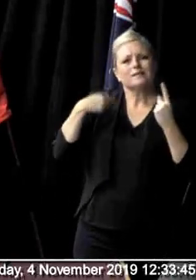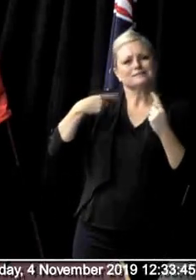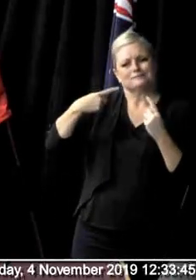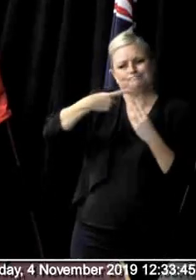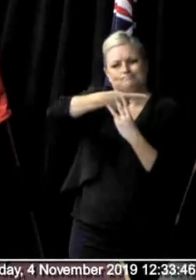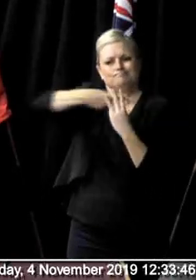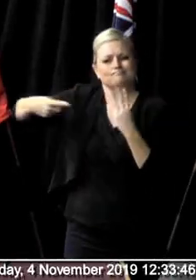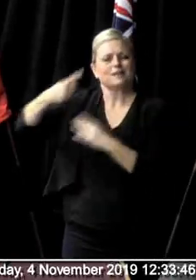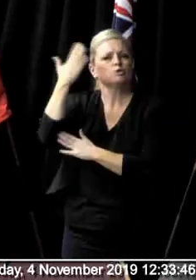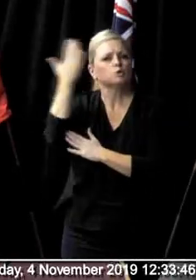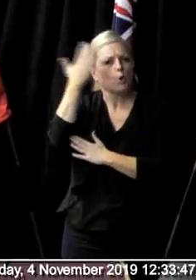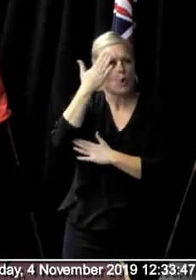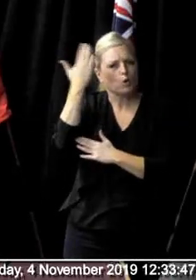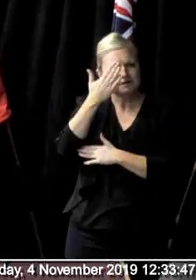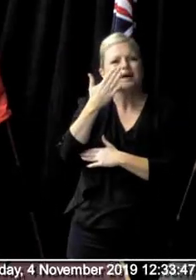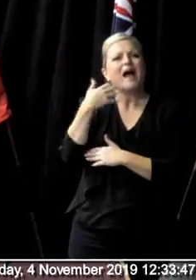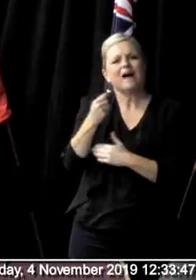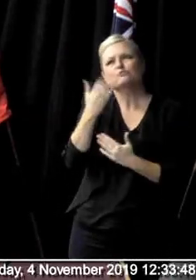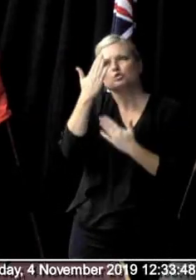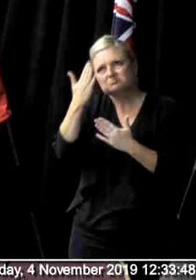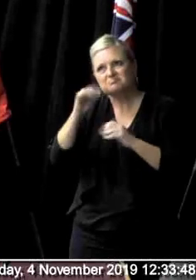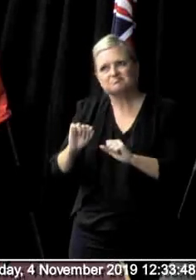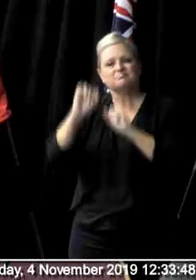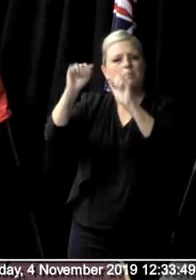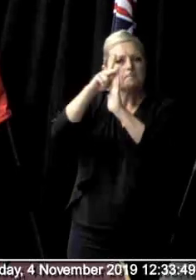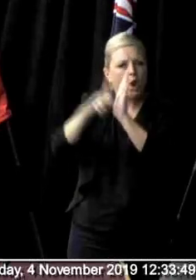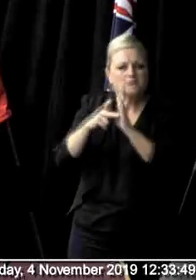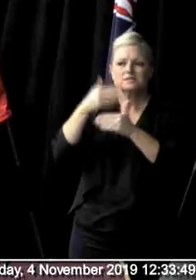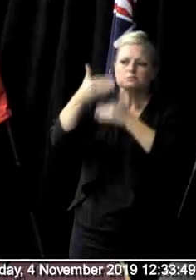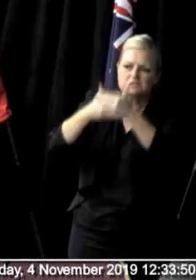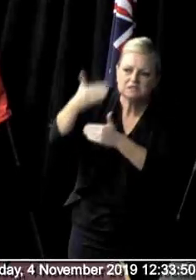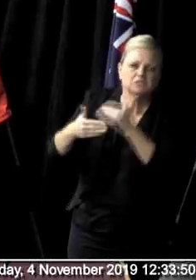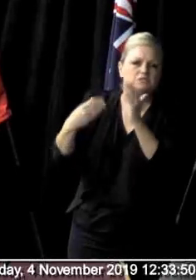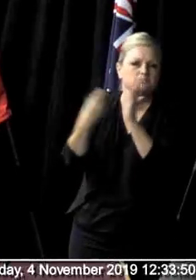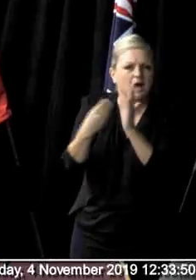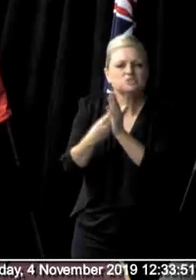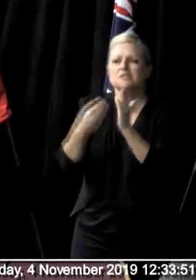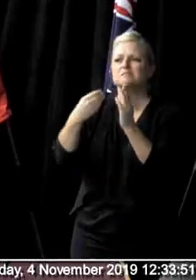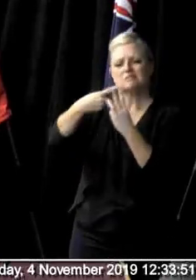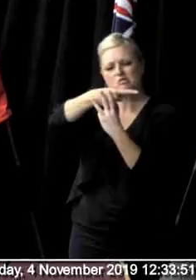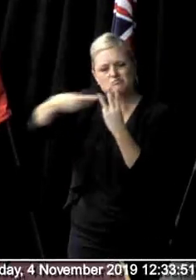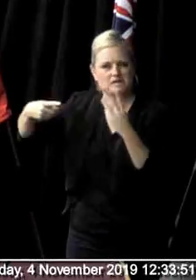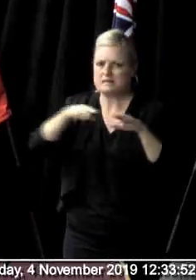the same budget constraints and so on, which leaves me with the leadership